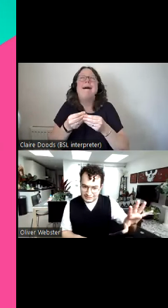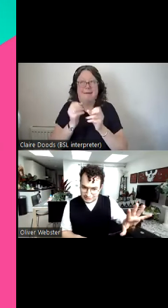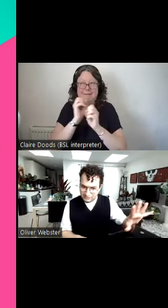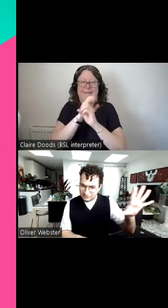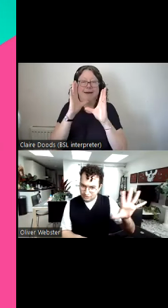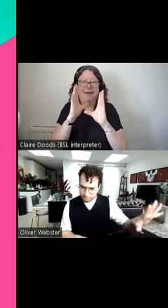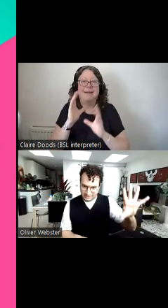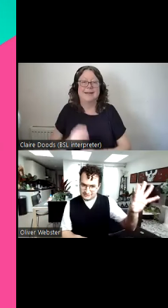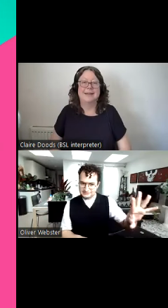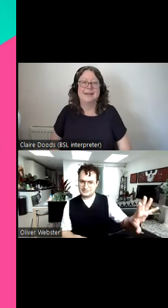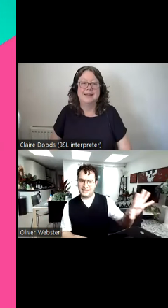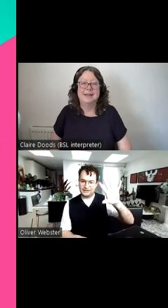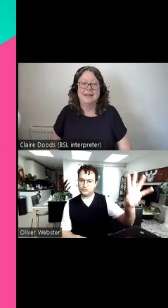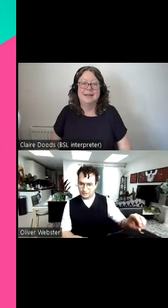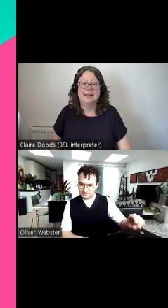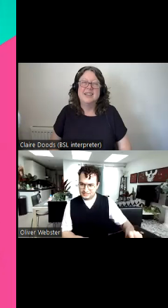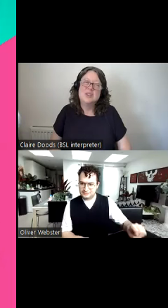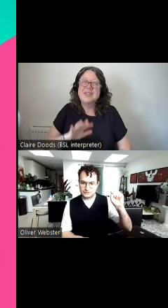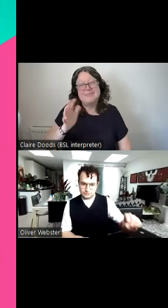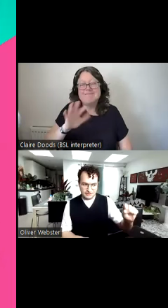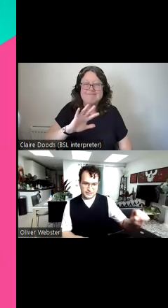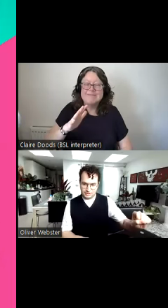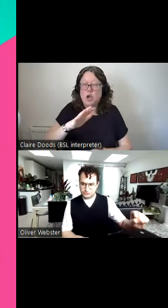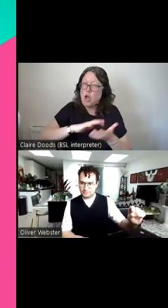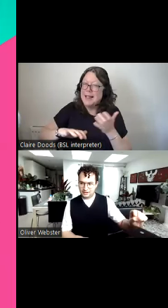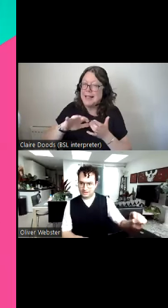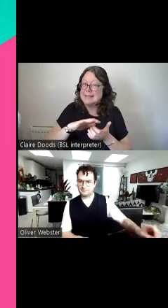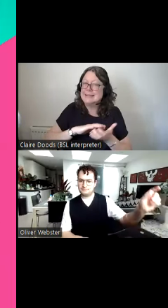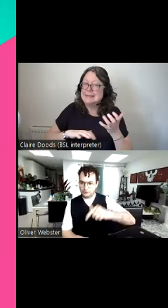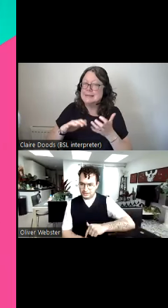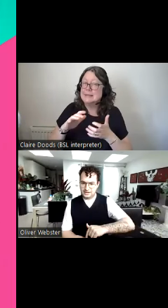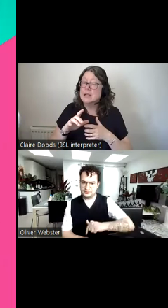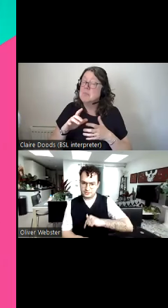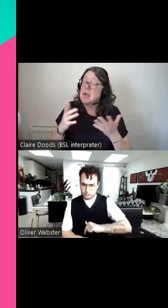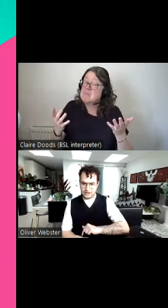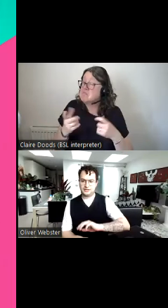That's quite complicated to take in all at once. If you do have any questions about it, put it in the Q&A